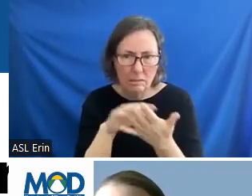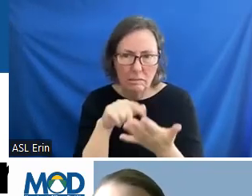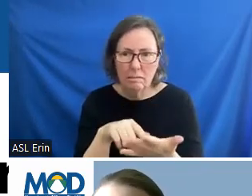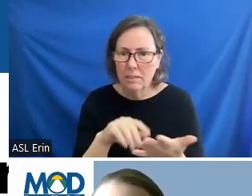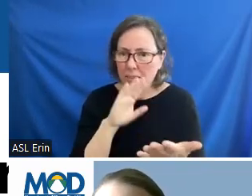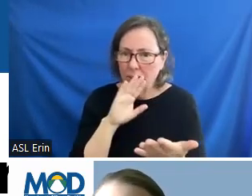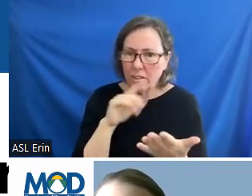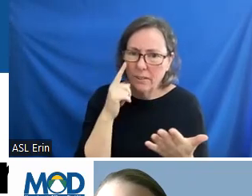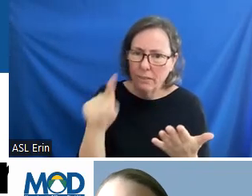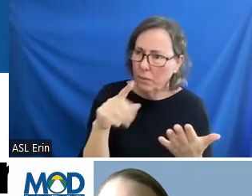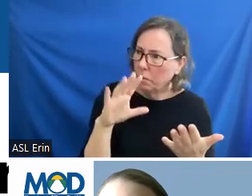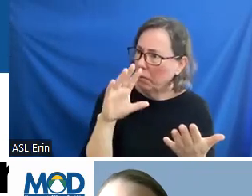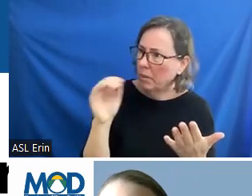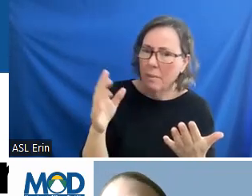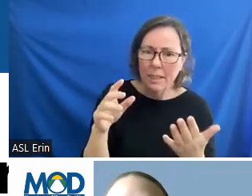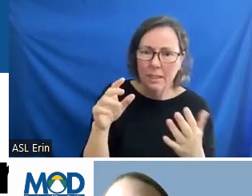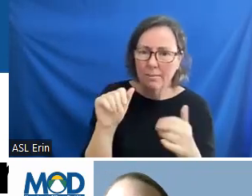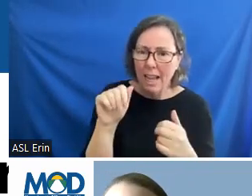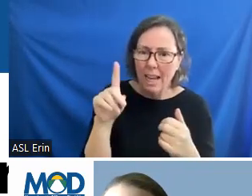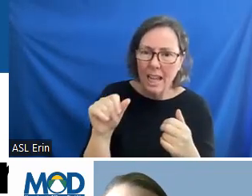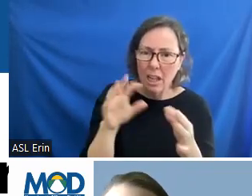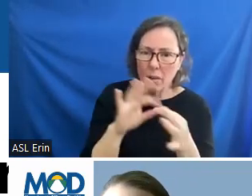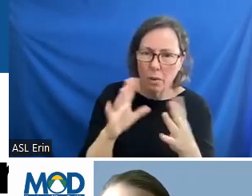as the ADA coordinator, because you want something in black and white to